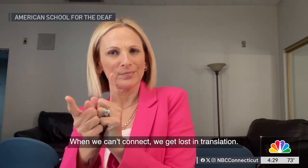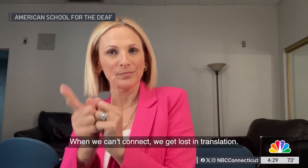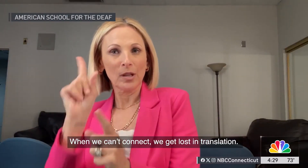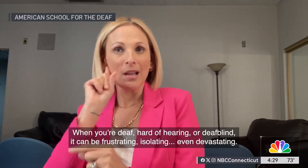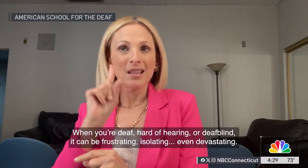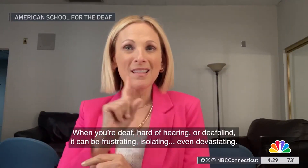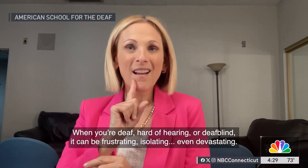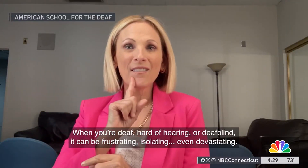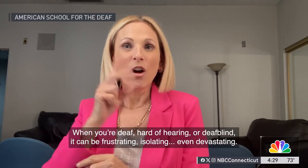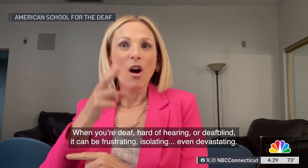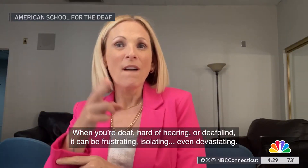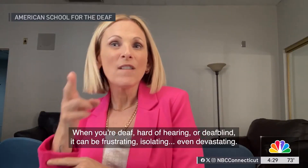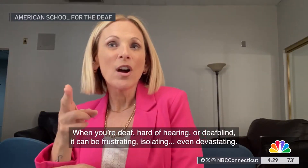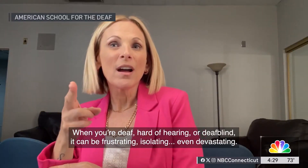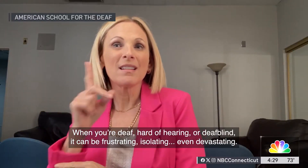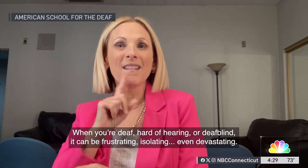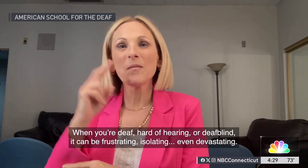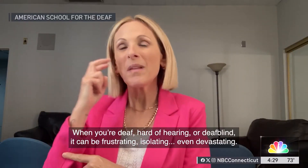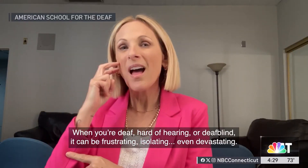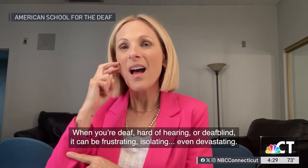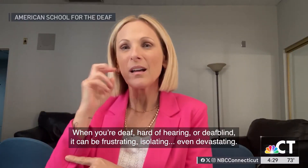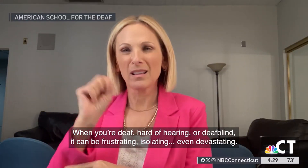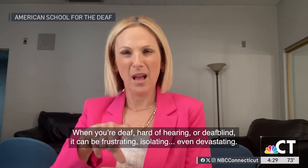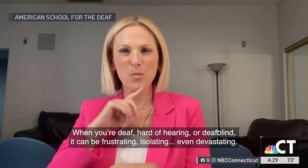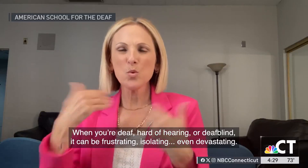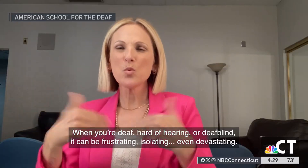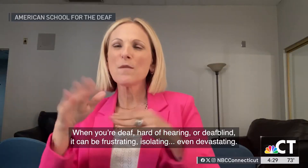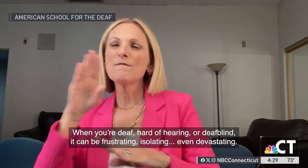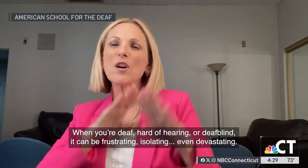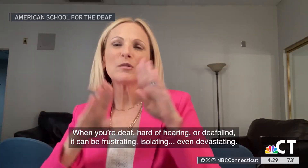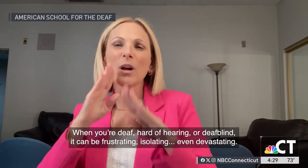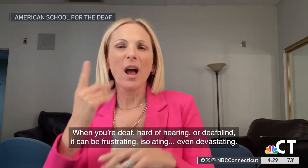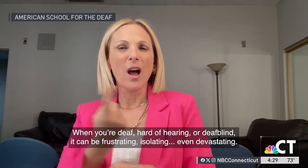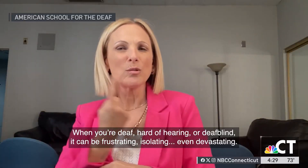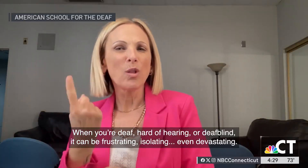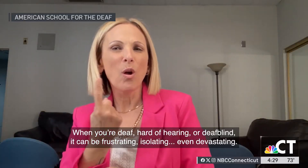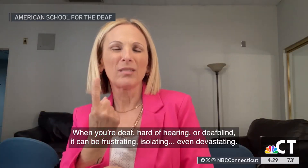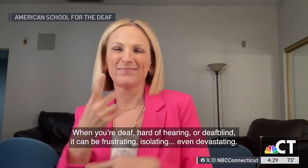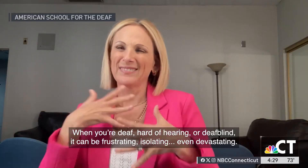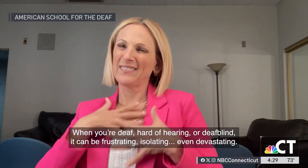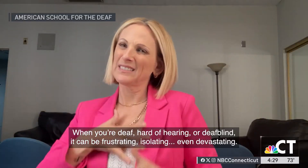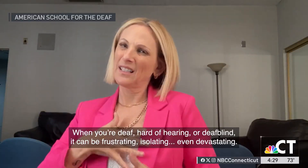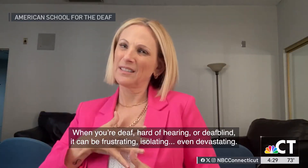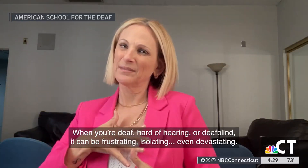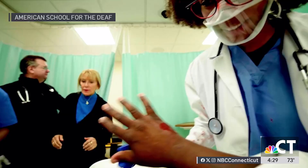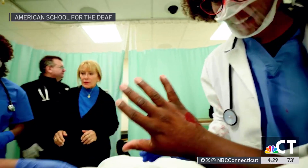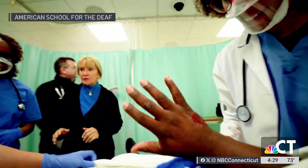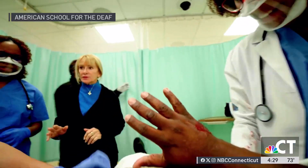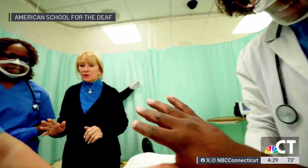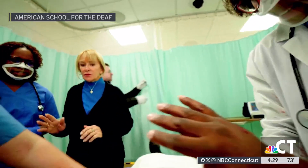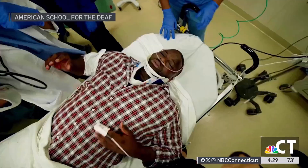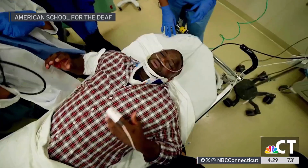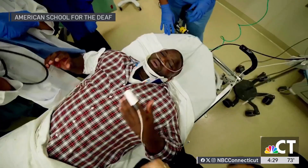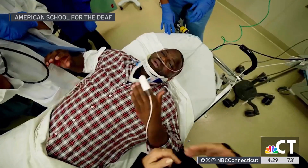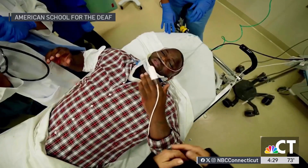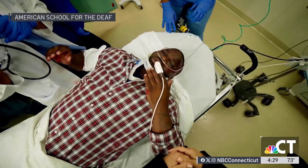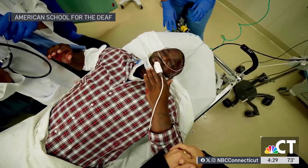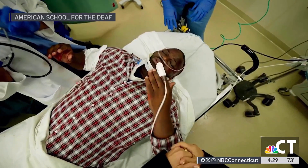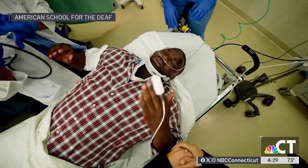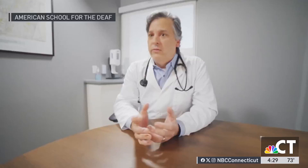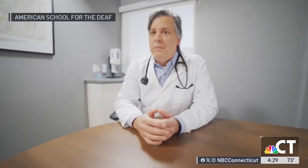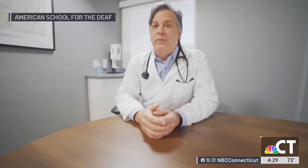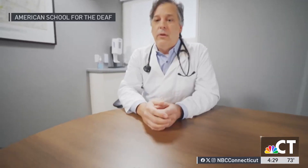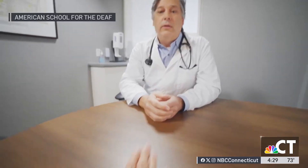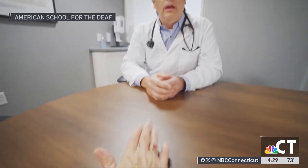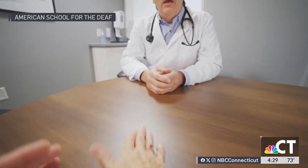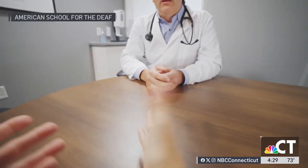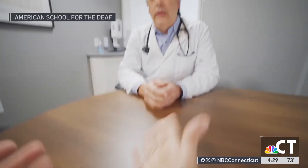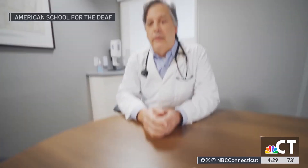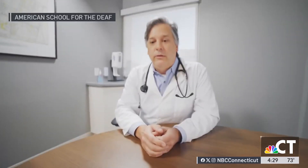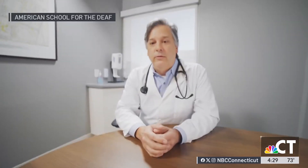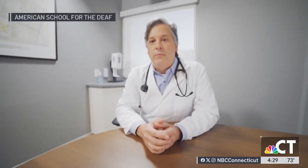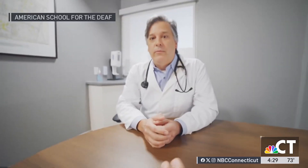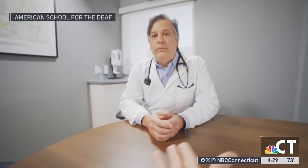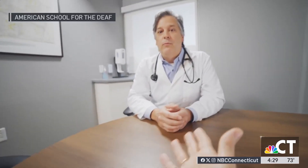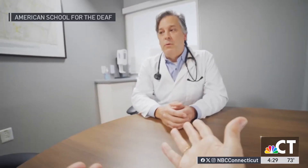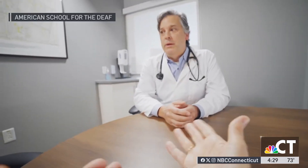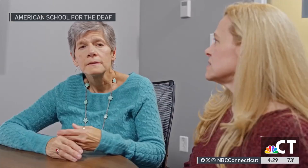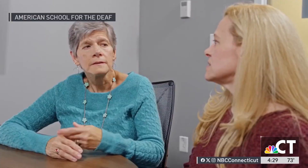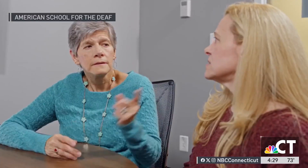look ahead to Sunday coming up